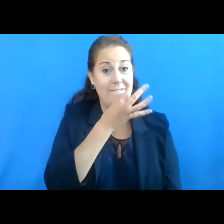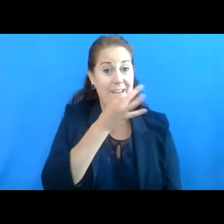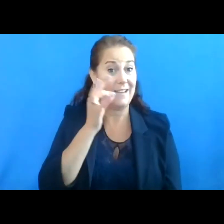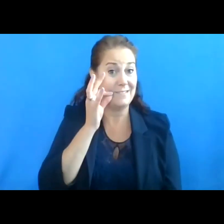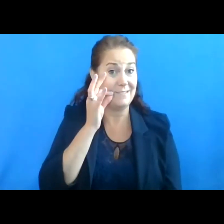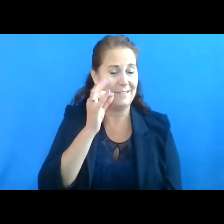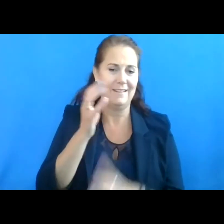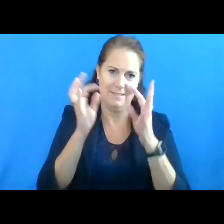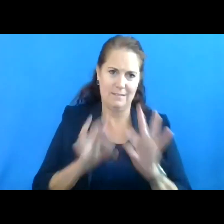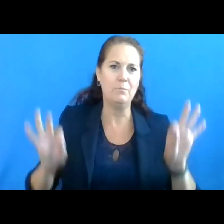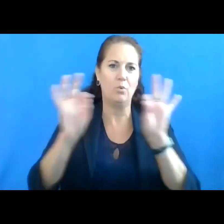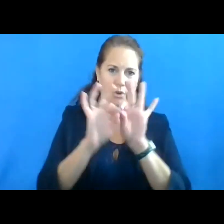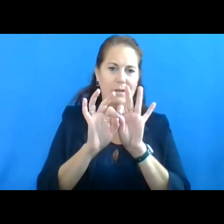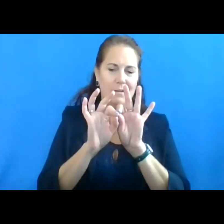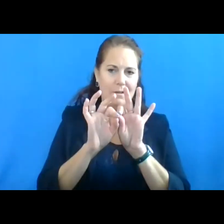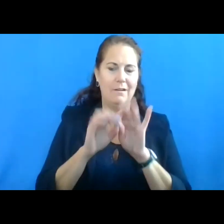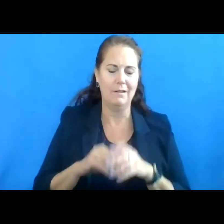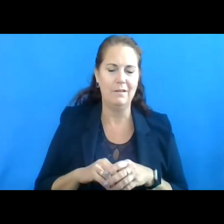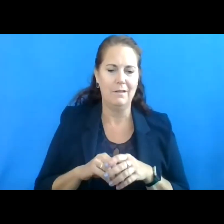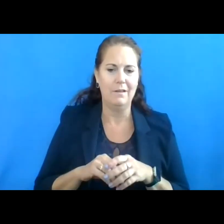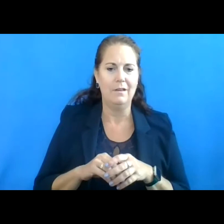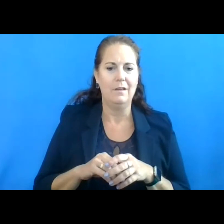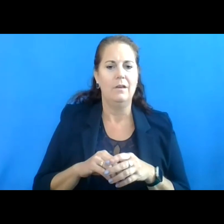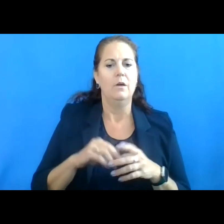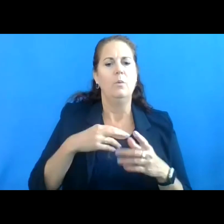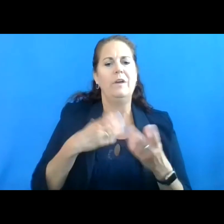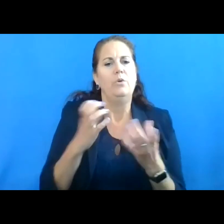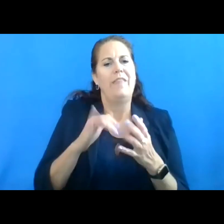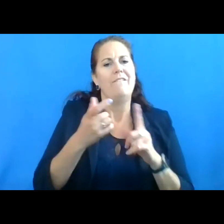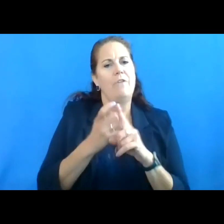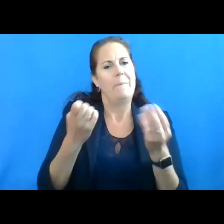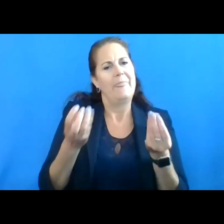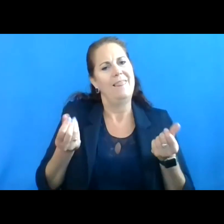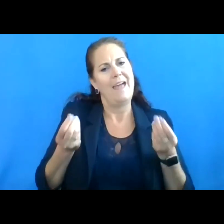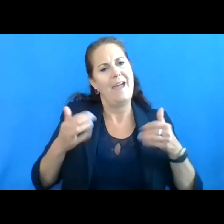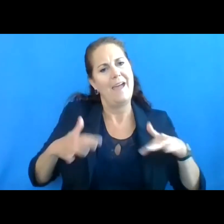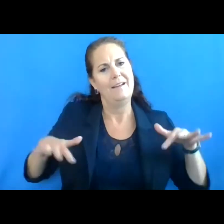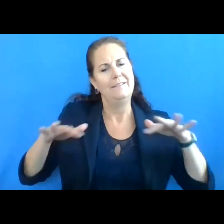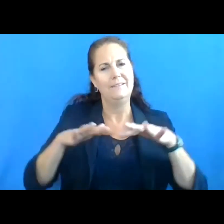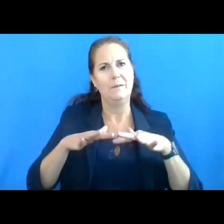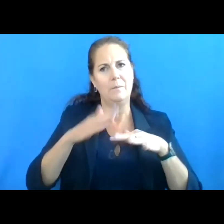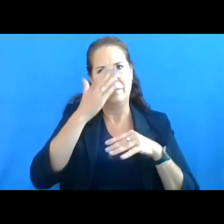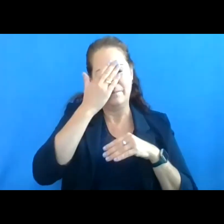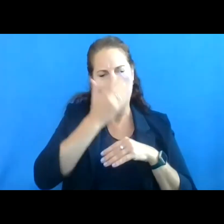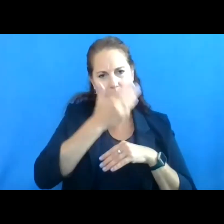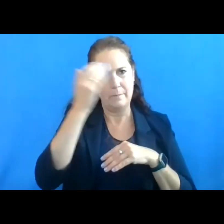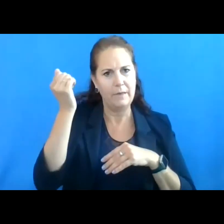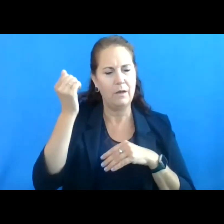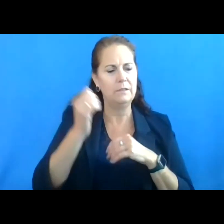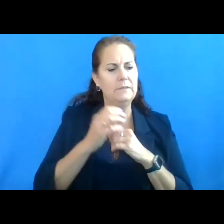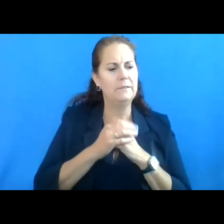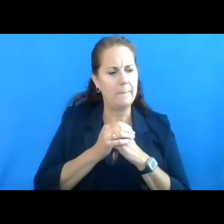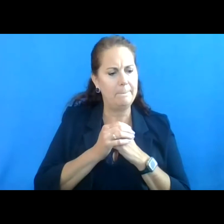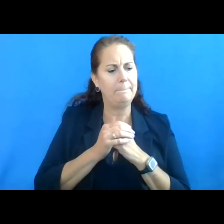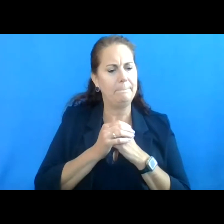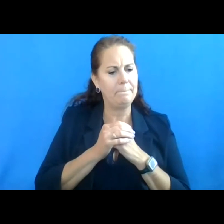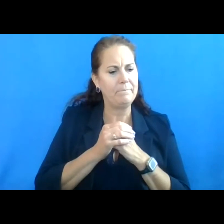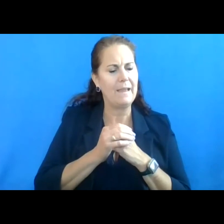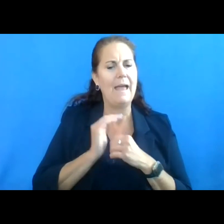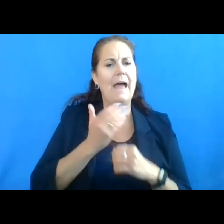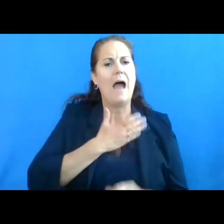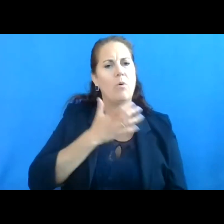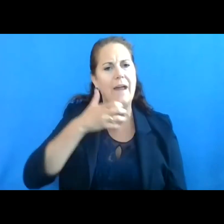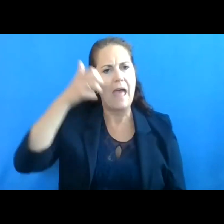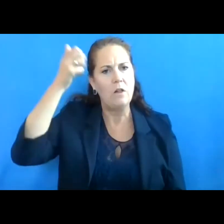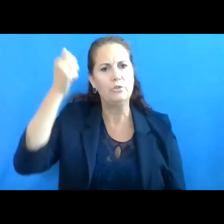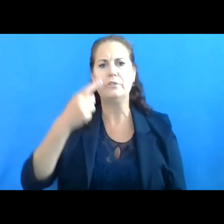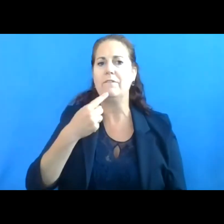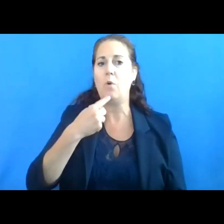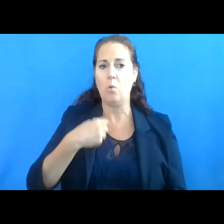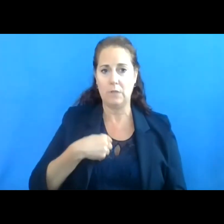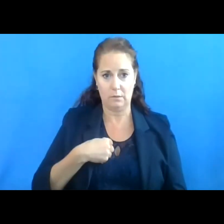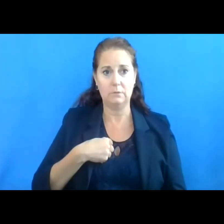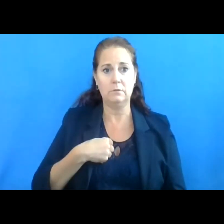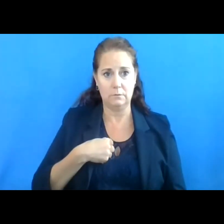When we do that out on the land because our elders have told us that the lake is going